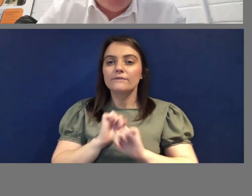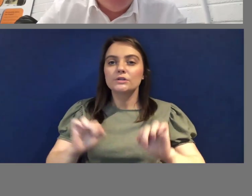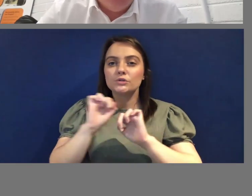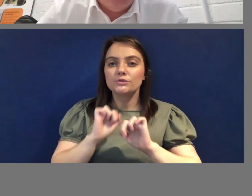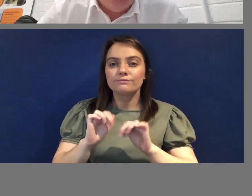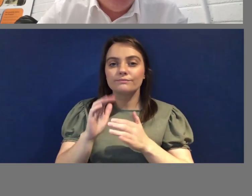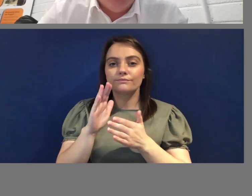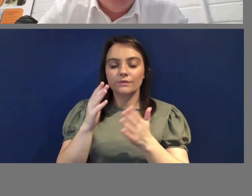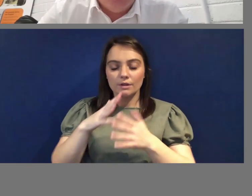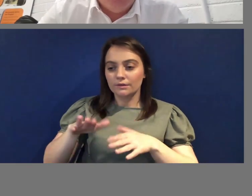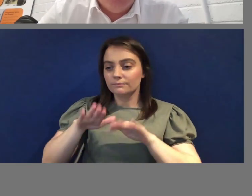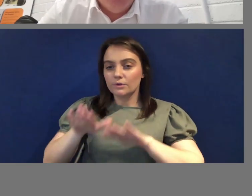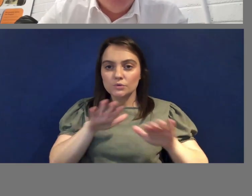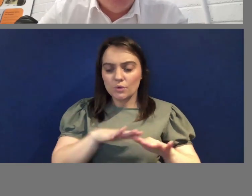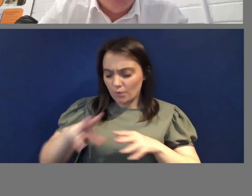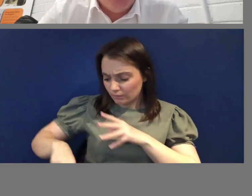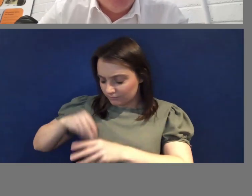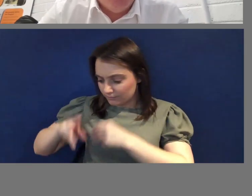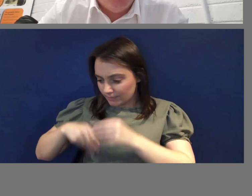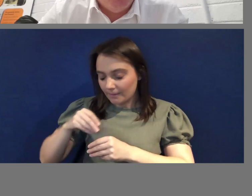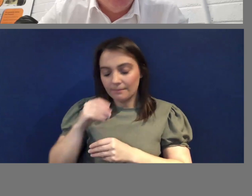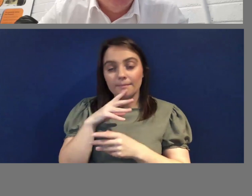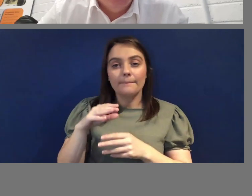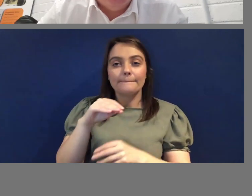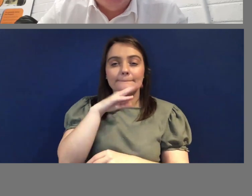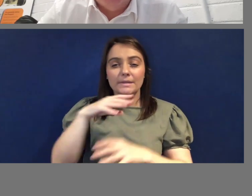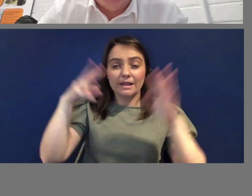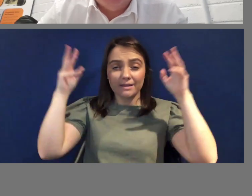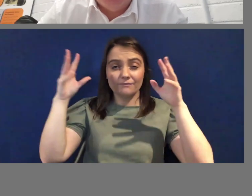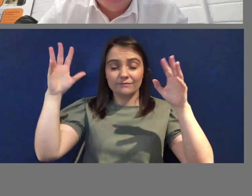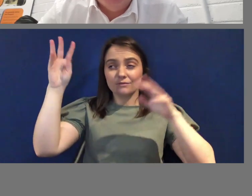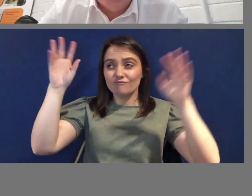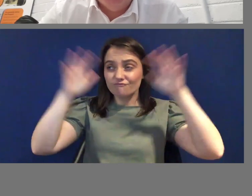handbag and stuff like that there's you know on a wet morning that there's some sort of canopies in